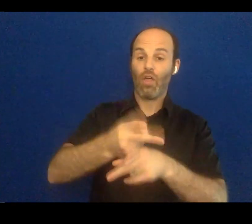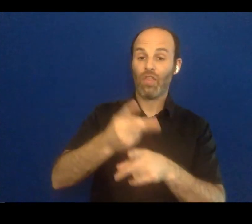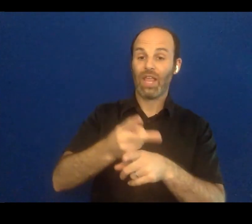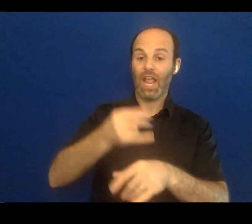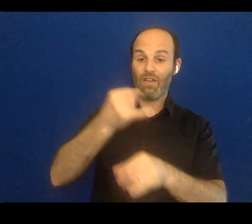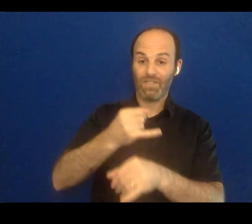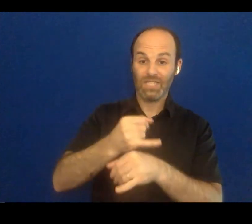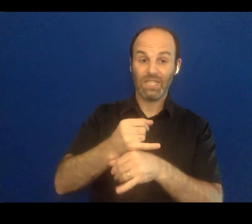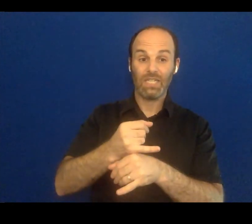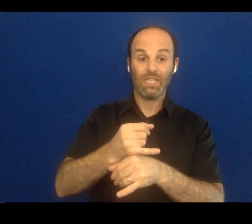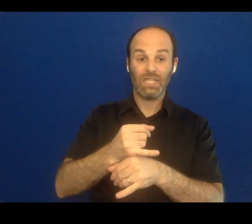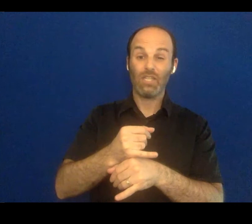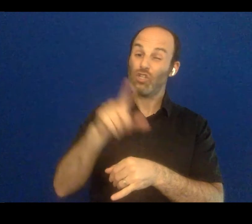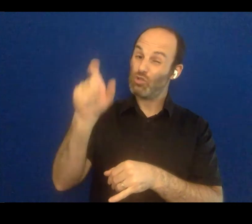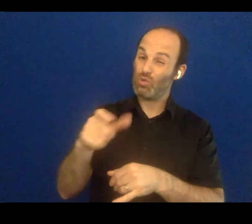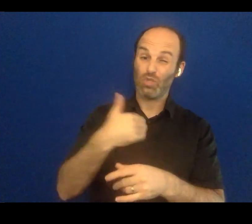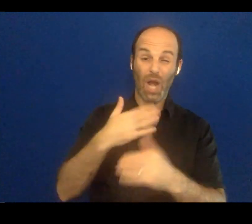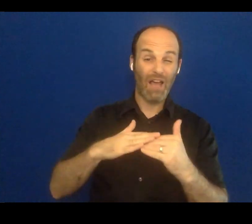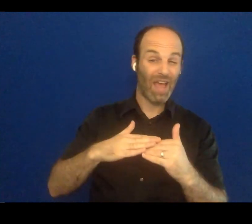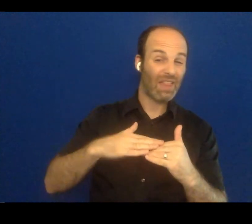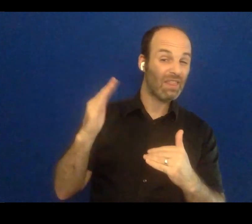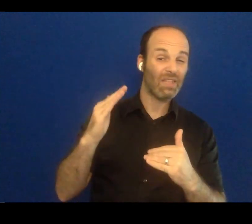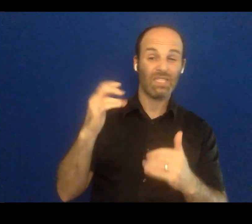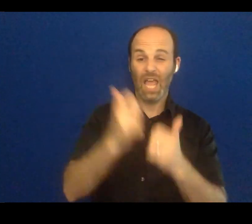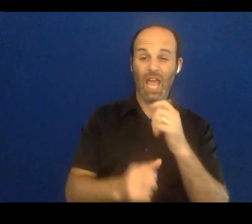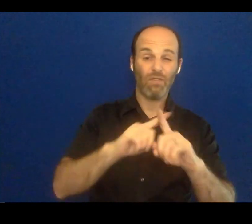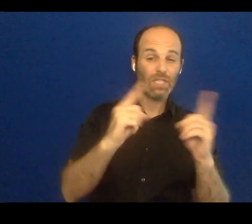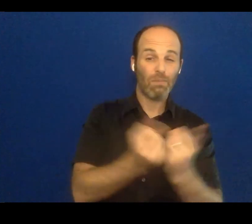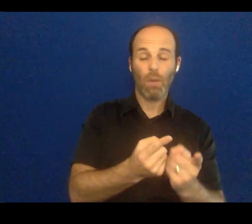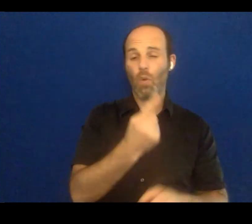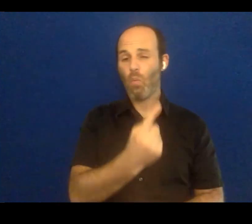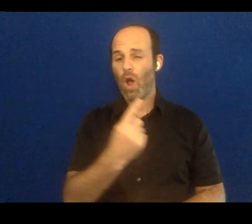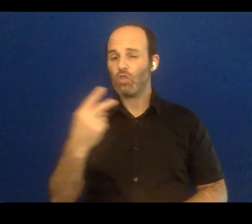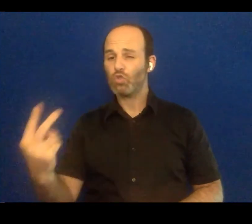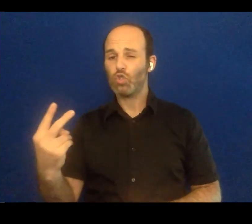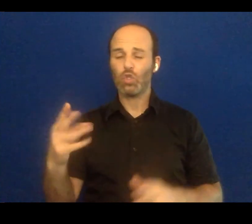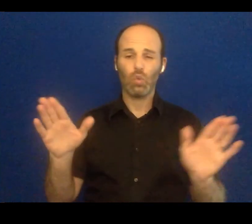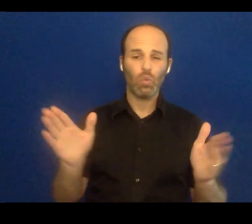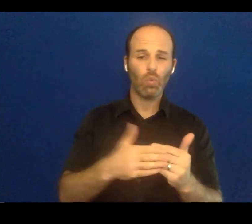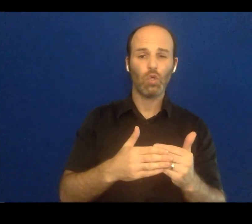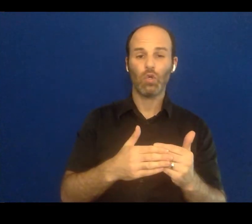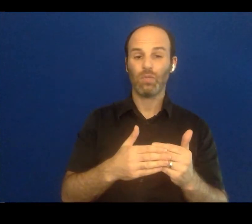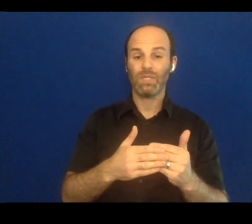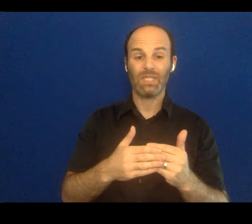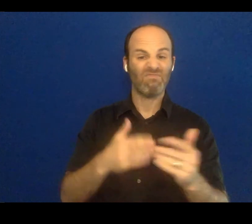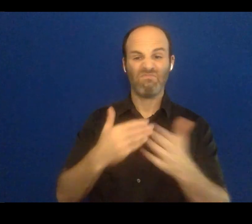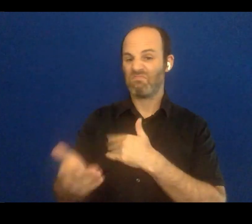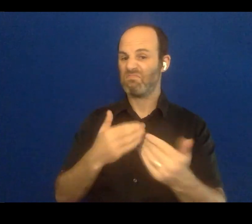LEAST IN EVERY DEPARTMENT ONE OR TWO ROOMS REGARDLESS IF YOU ARE